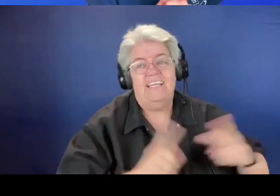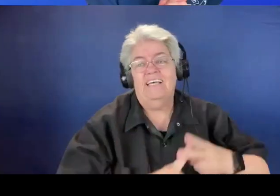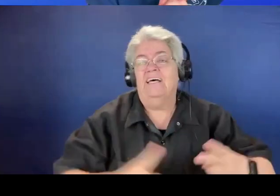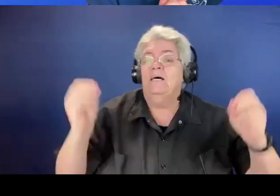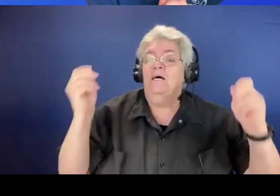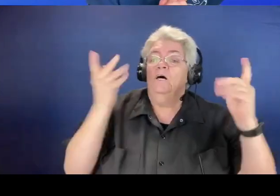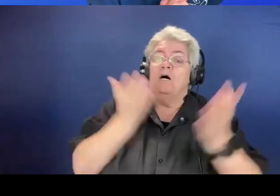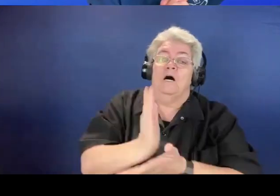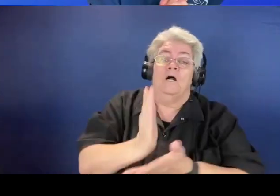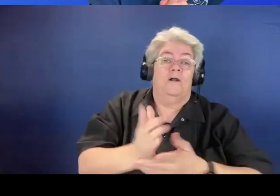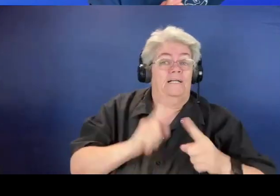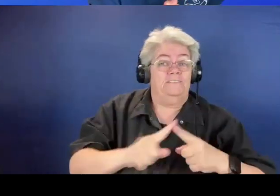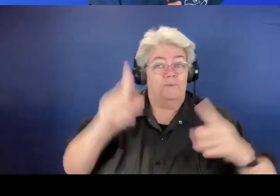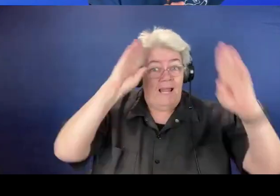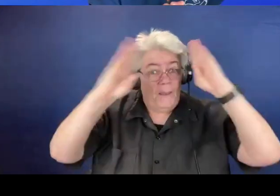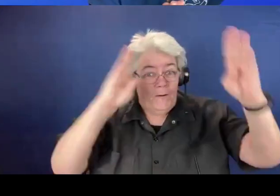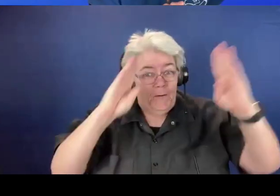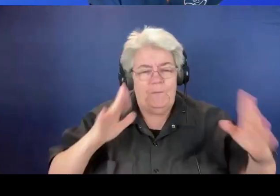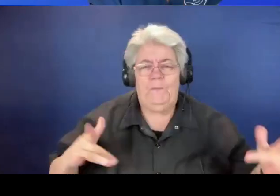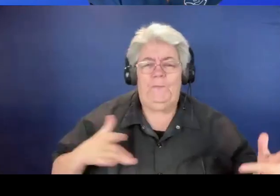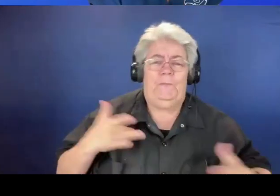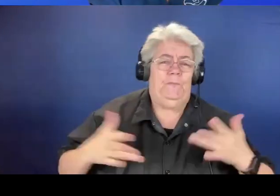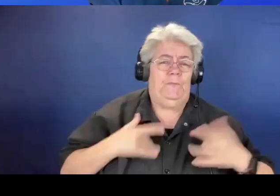We are excited to have you all here.